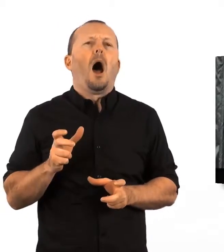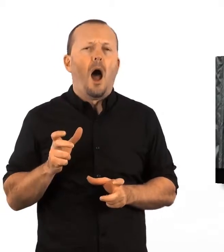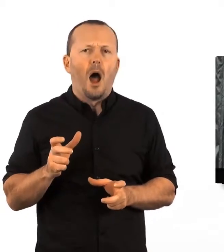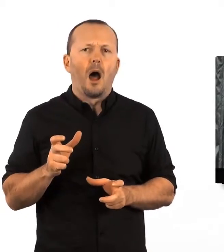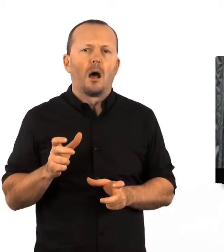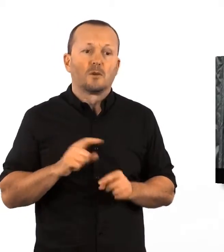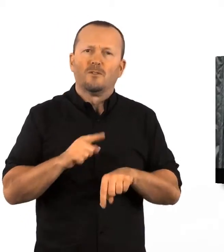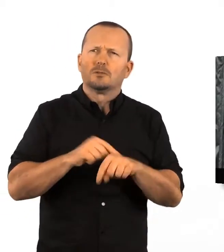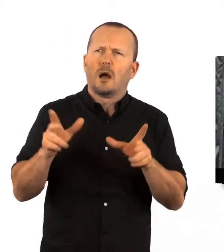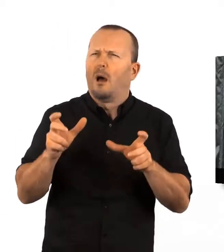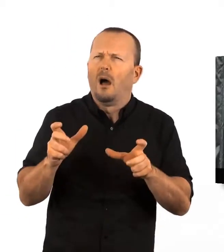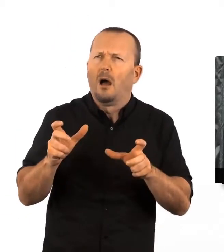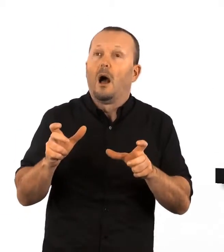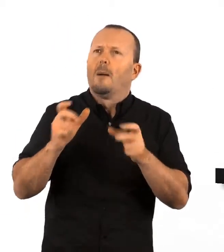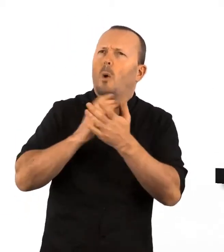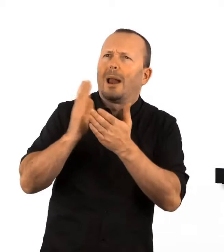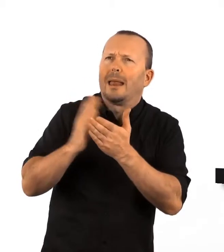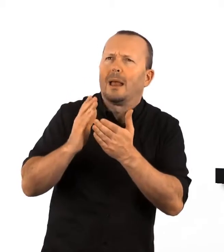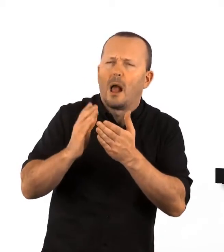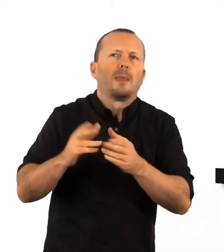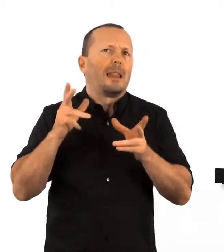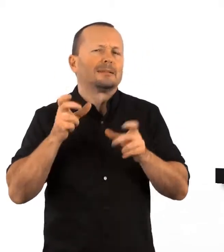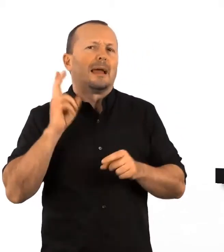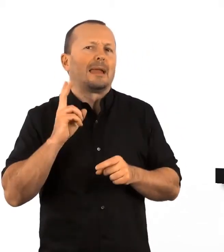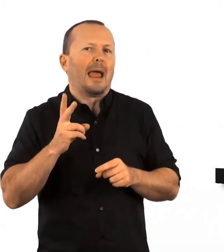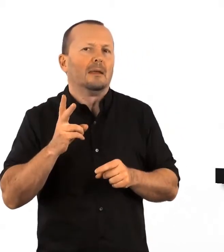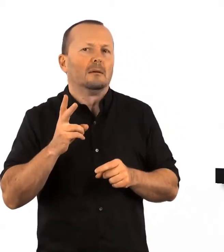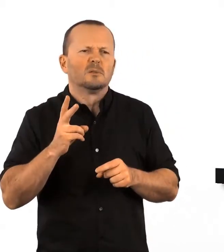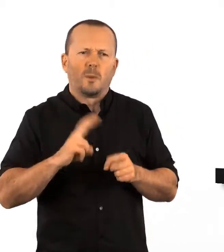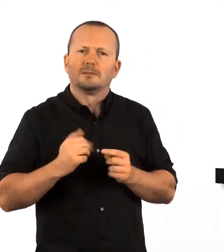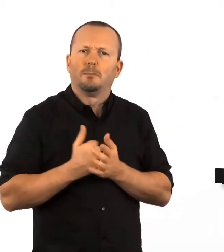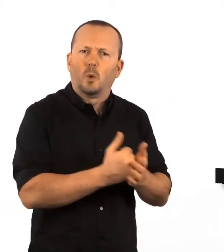have a listen to, what does that sound like again? So it’s listening, another supportive